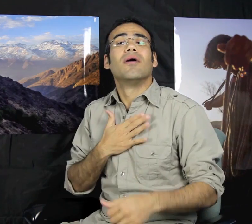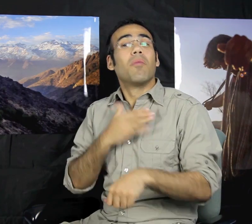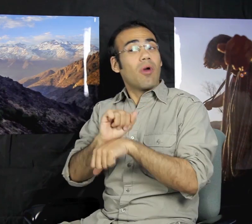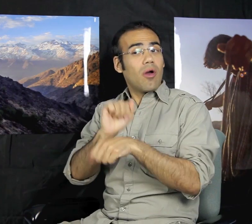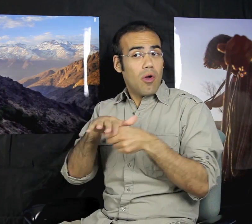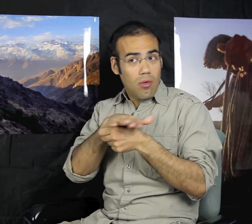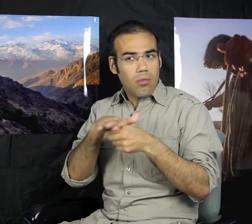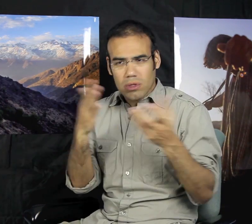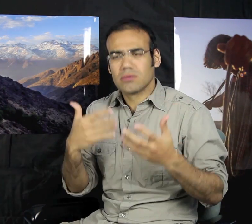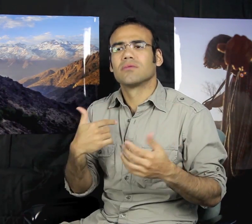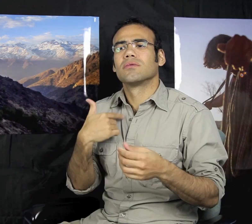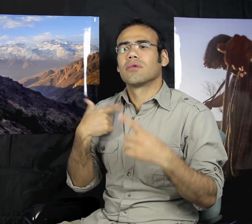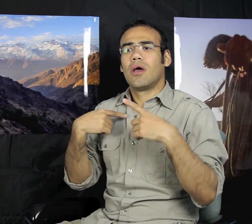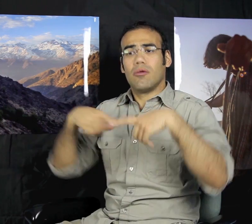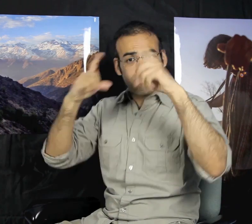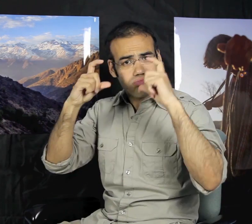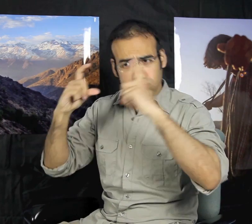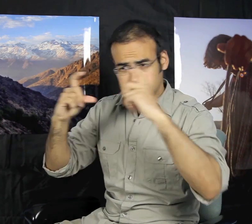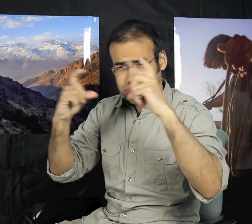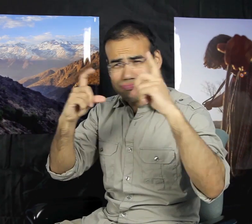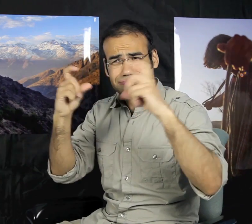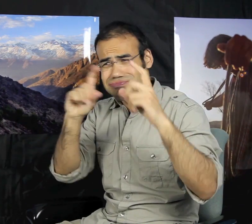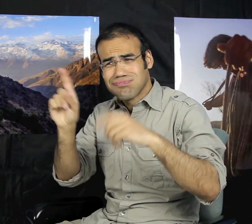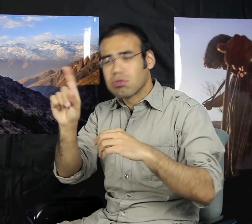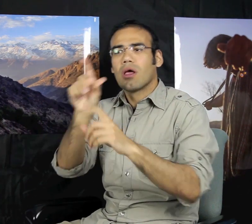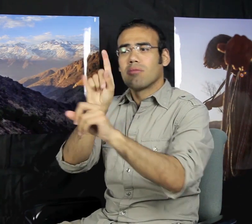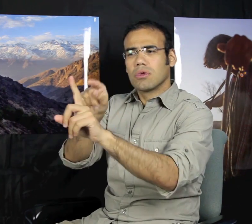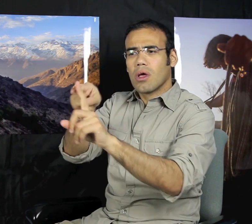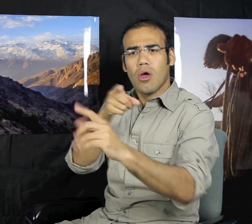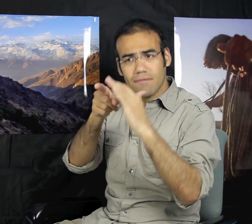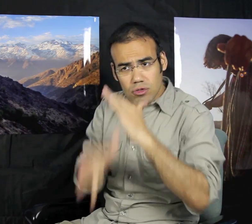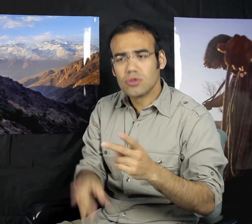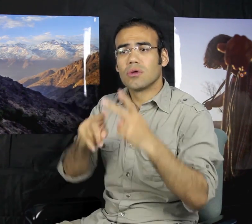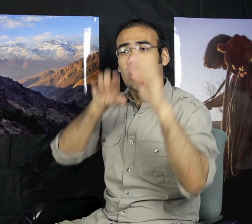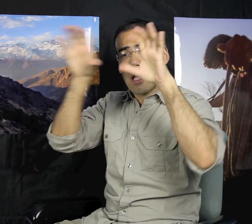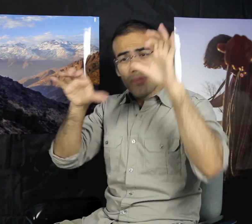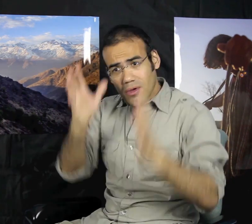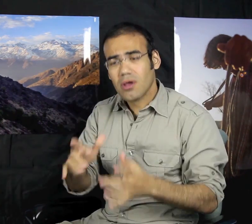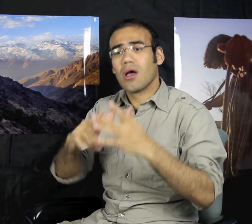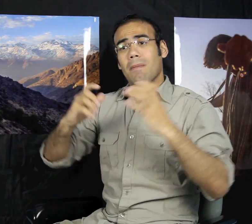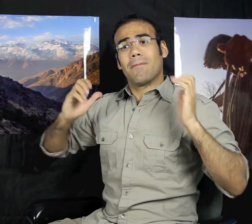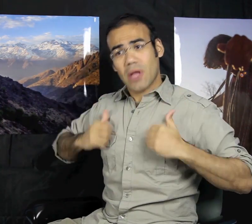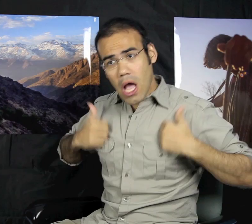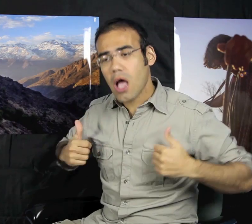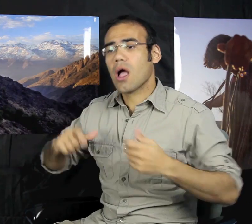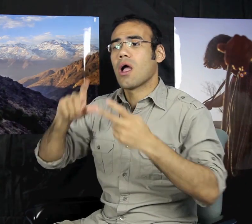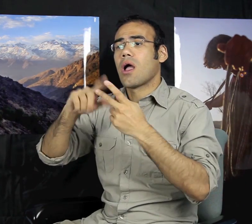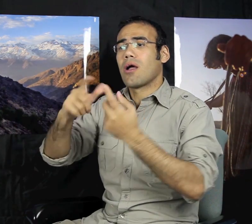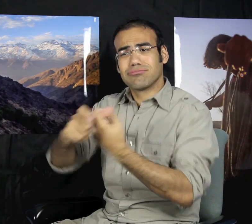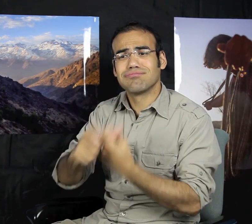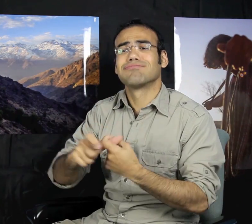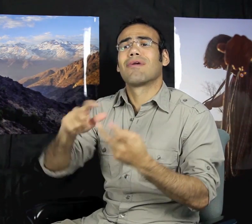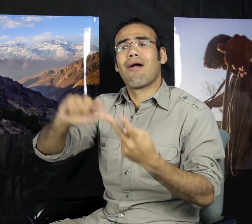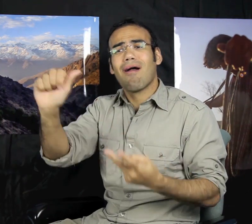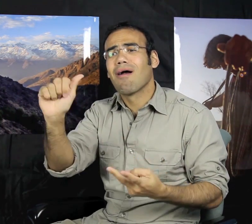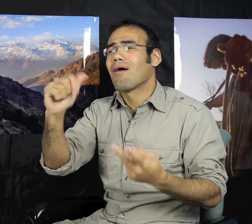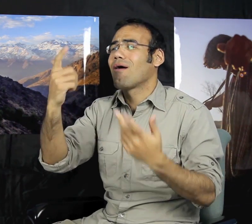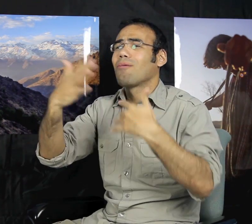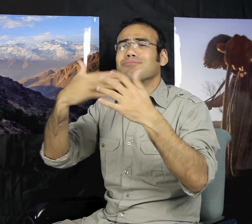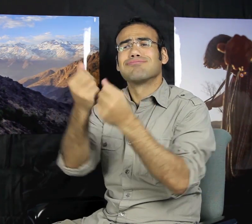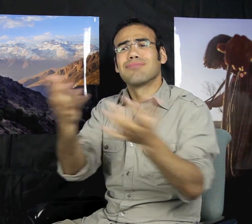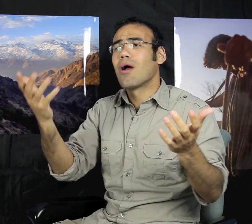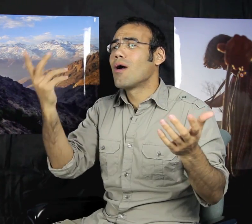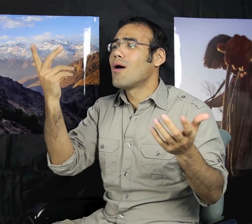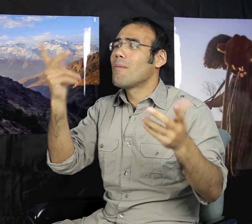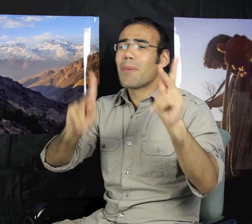My area of work, I take photos of people such as: explorers, climbers, backpackers, runners, all of that.